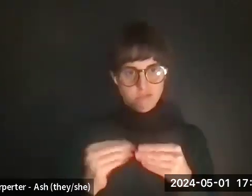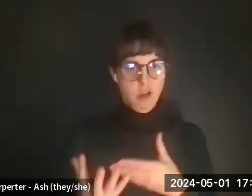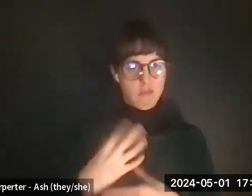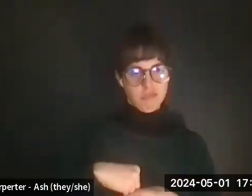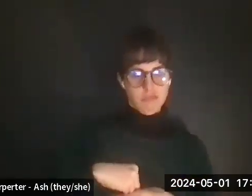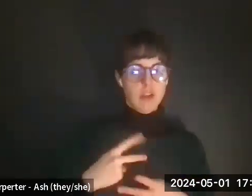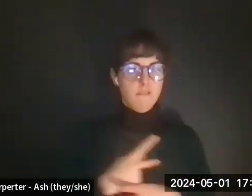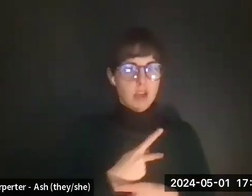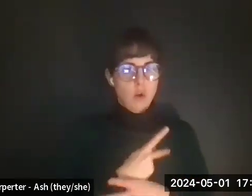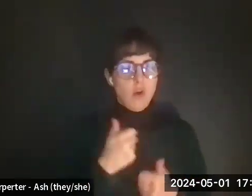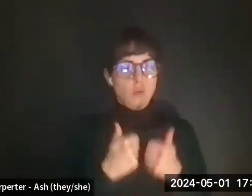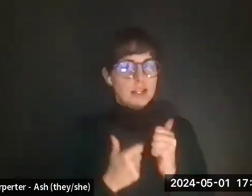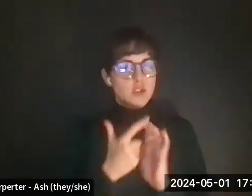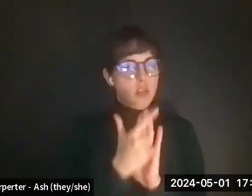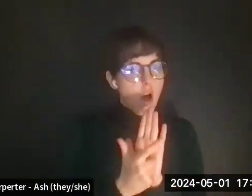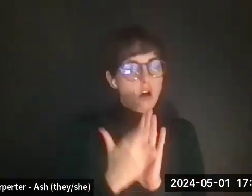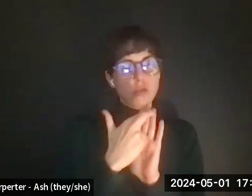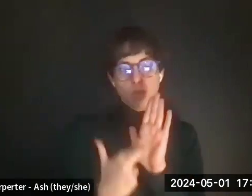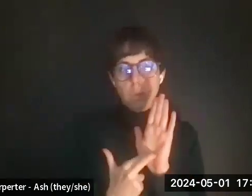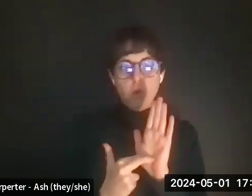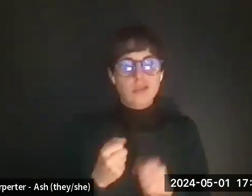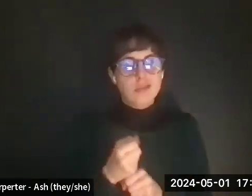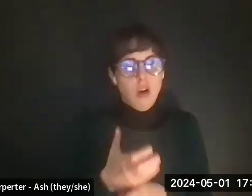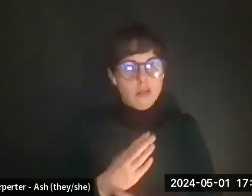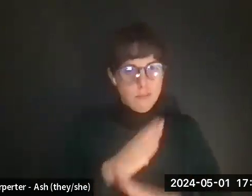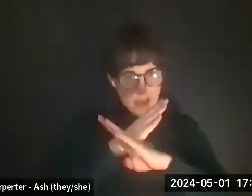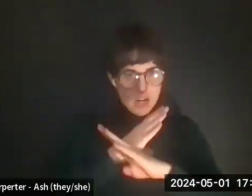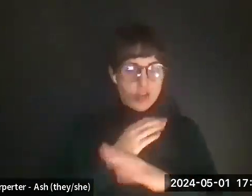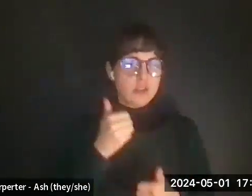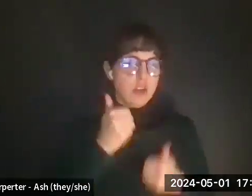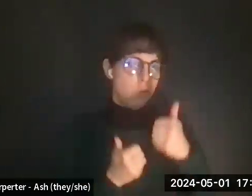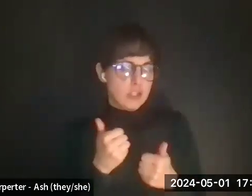and what barriers persist that we are not able to recommend solutions for last year.